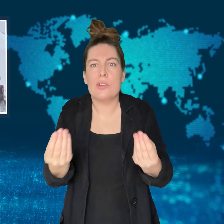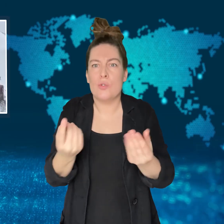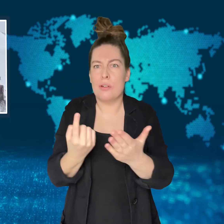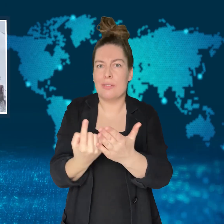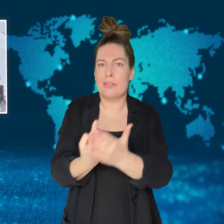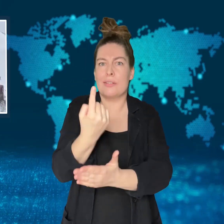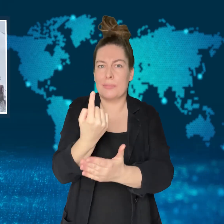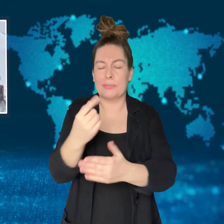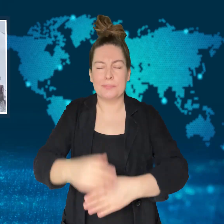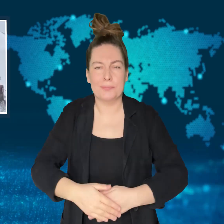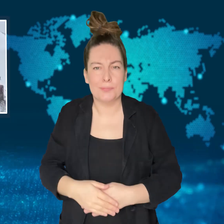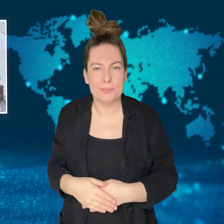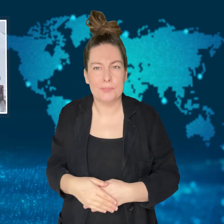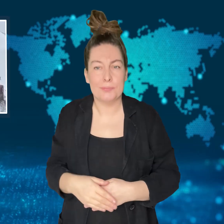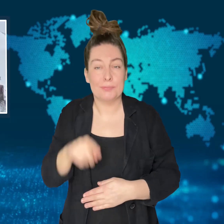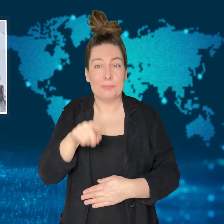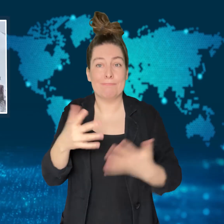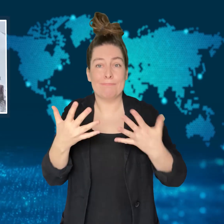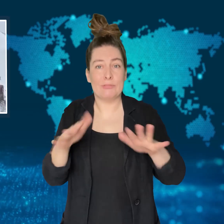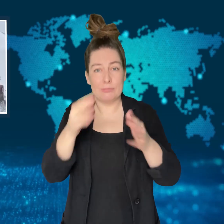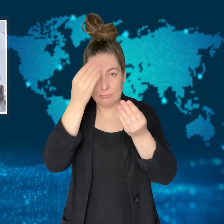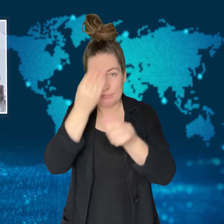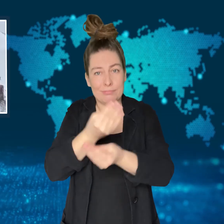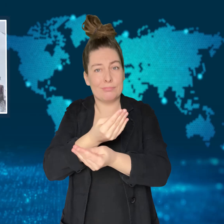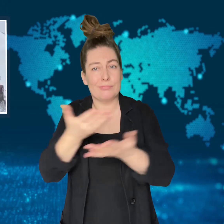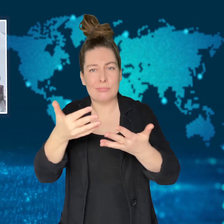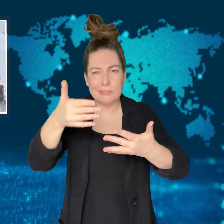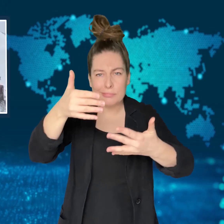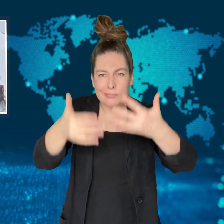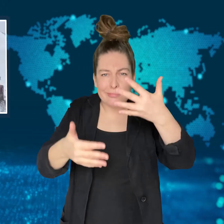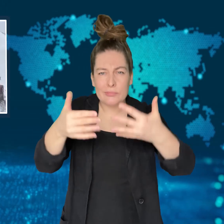It was reported that the number of injured was 30,